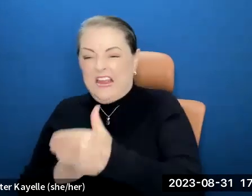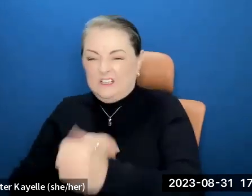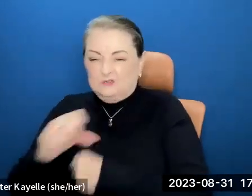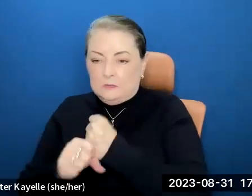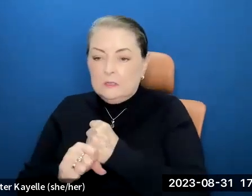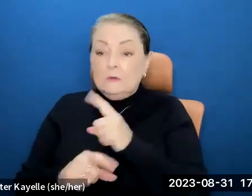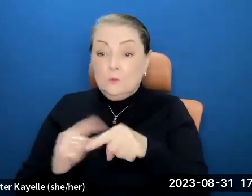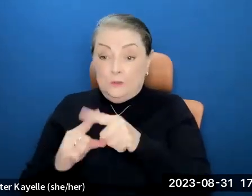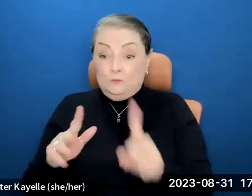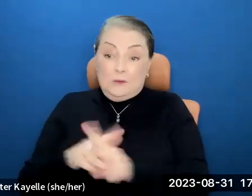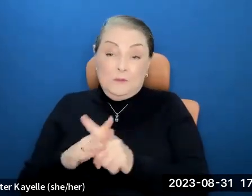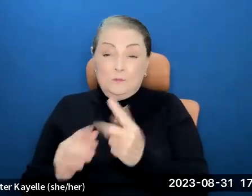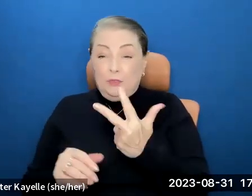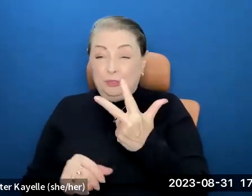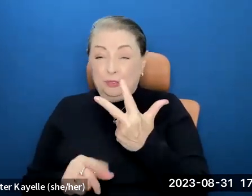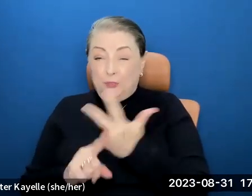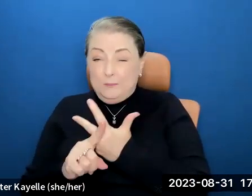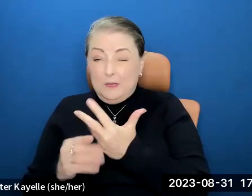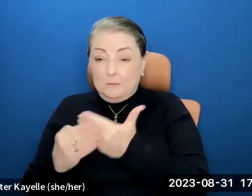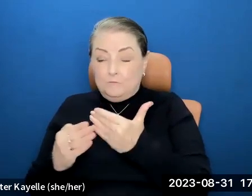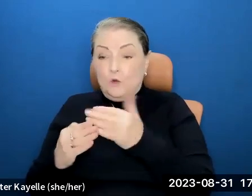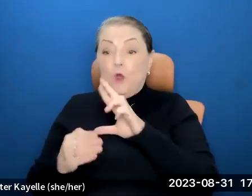you come up like maybe three months before you renewal then you would apply for the licensed